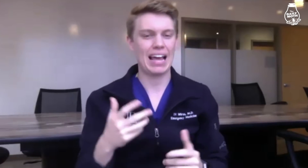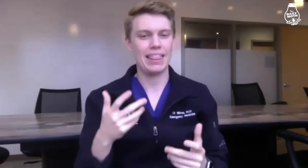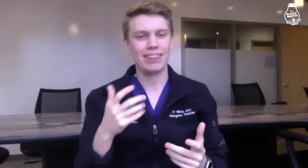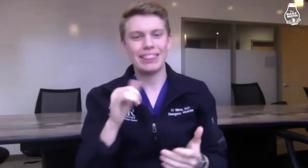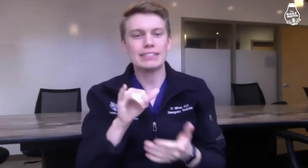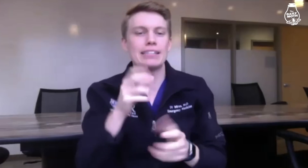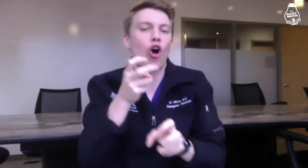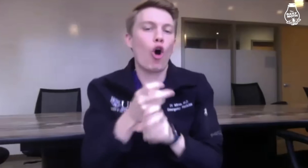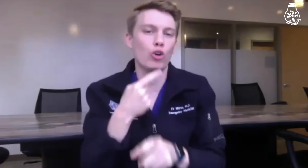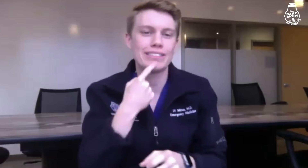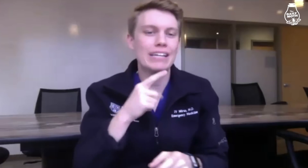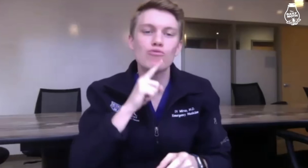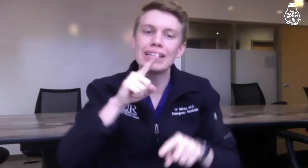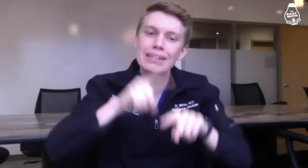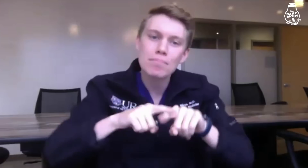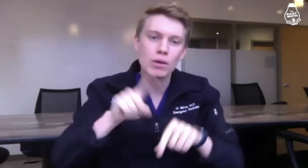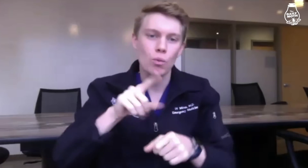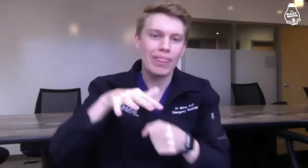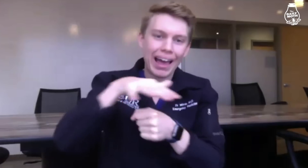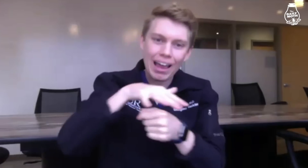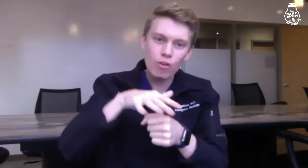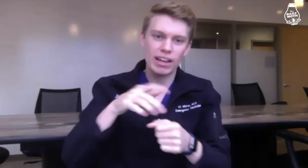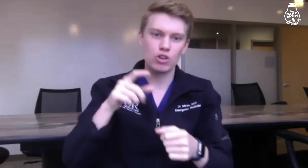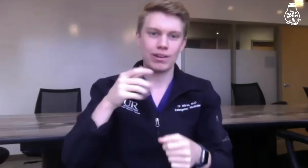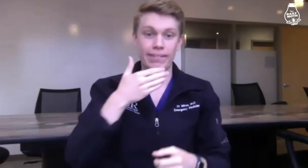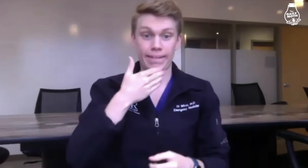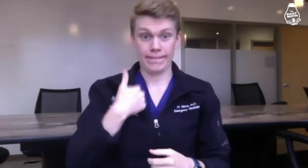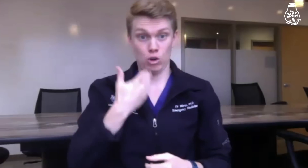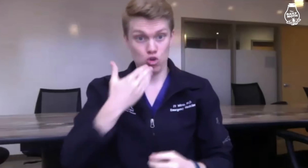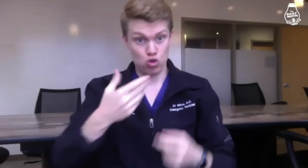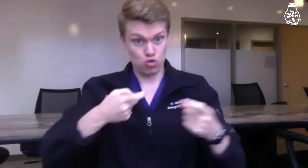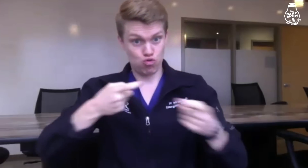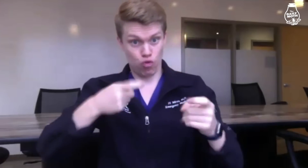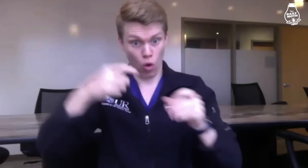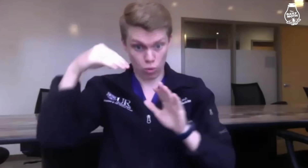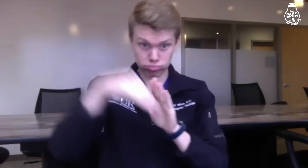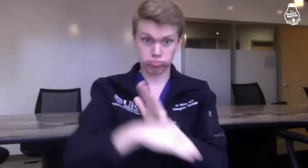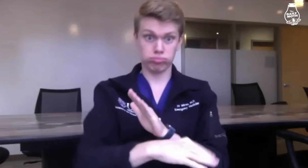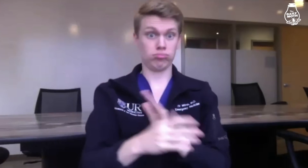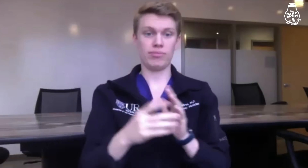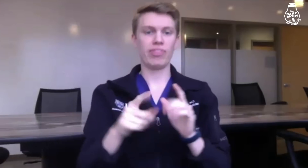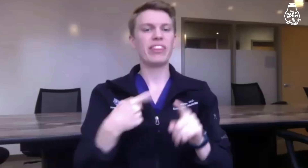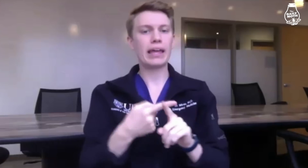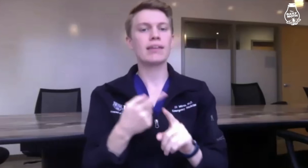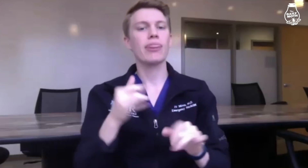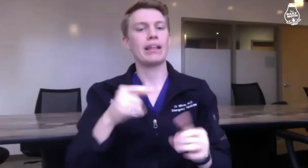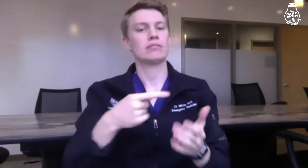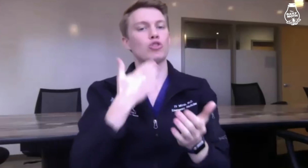It's hard to say, it really depends on the area. If you have better control over case numbers,